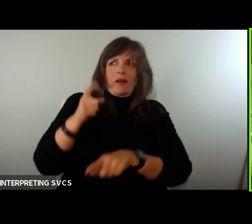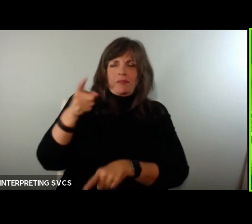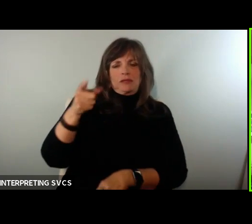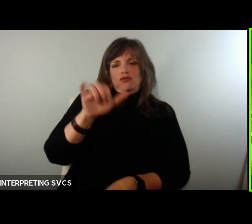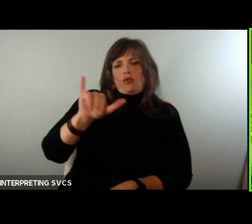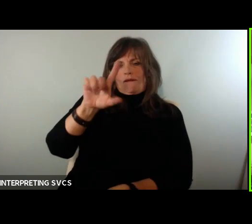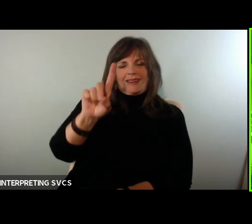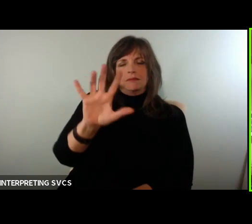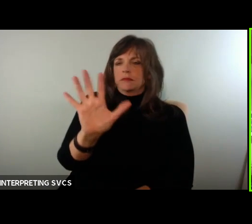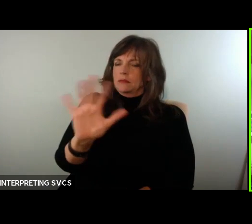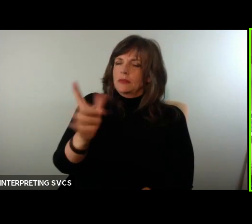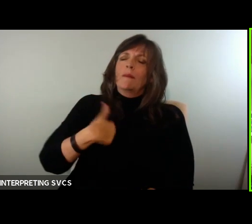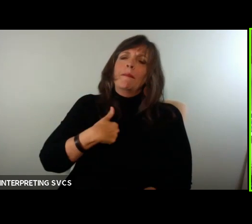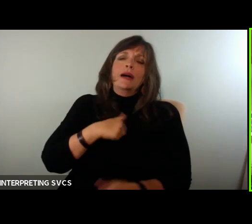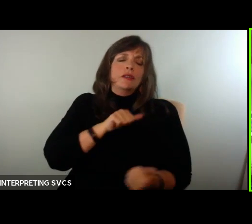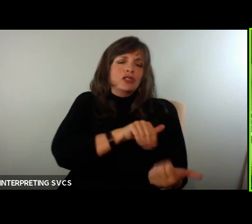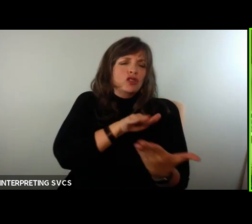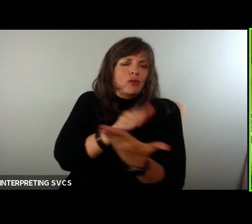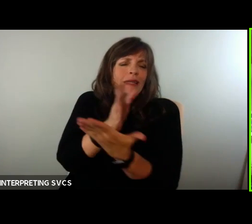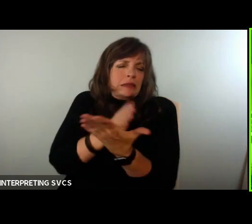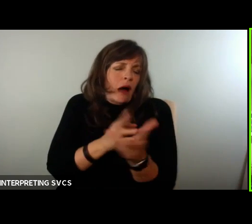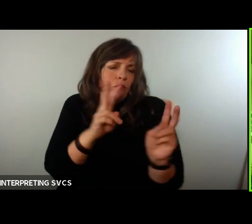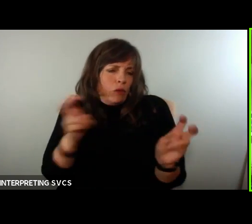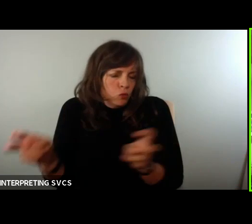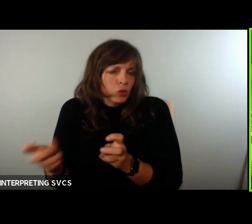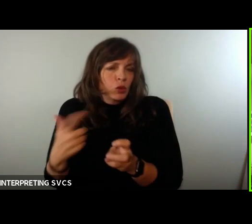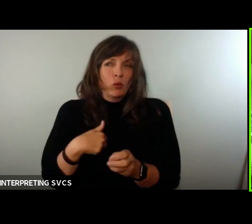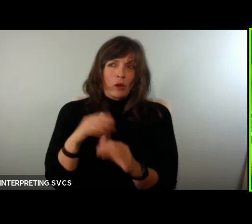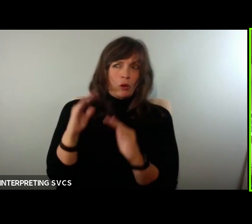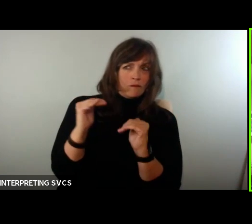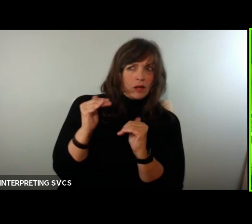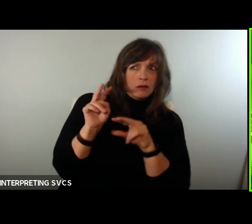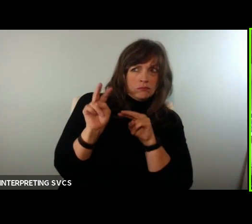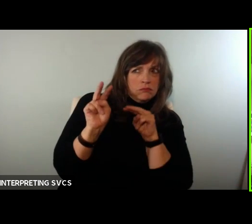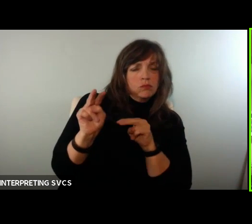We are very hopeful and expect that there will be another stimulus package